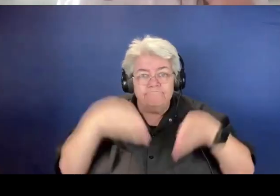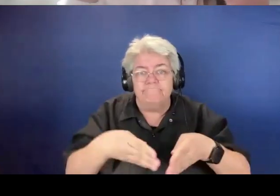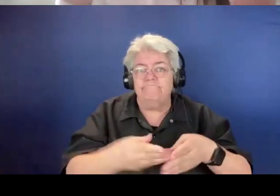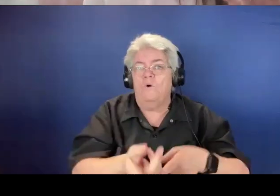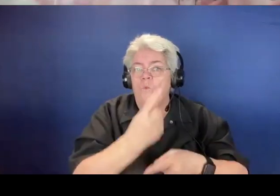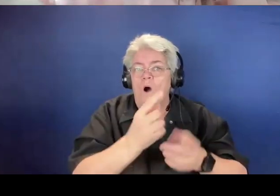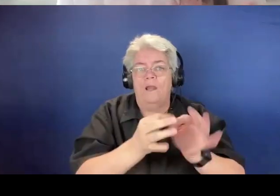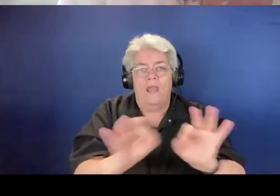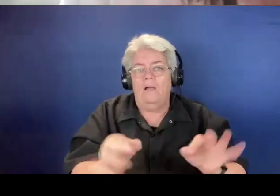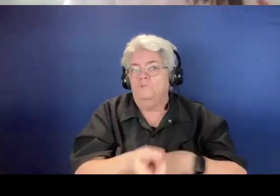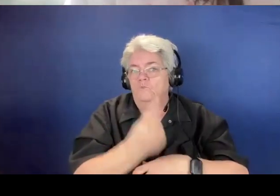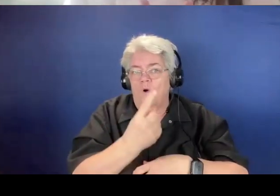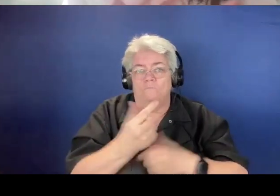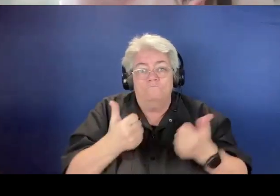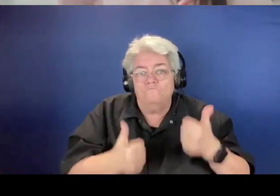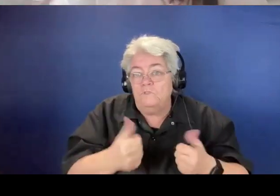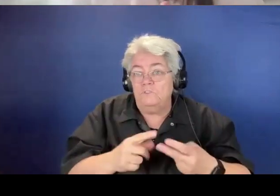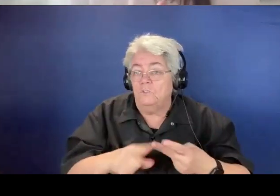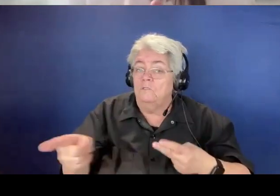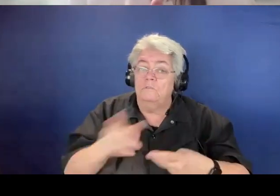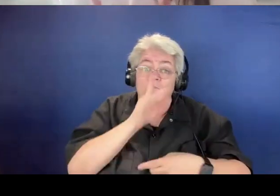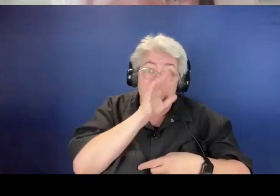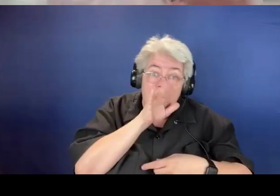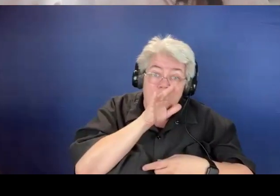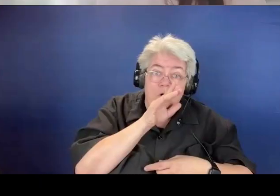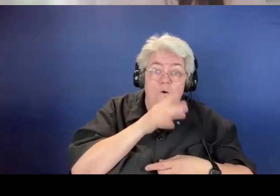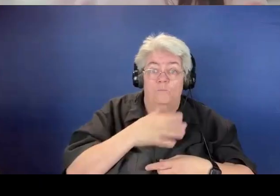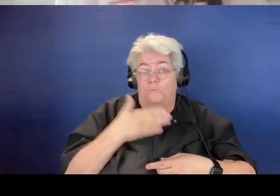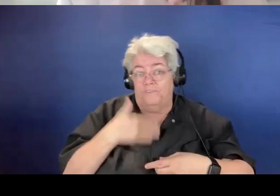Do you want your child to use oral language or manual language or both?